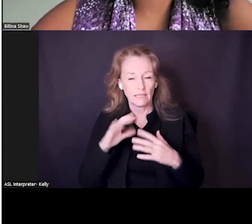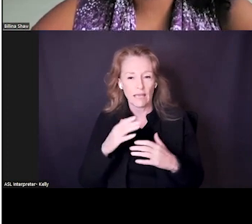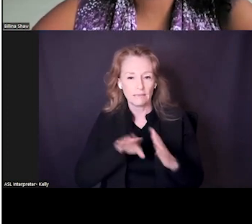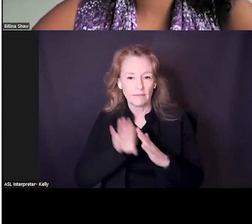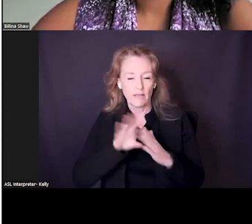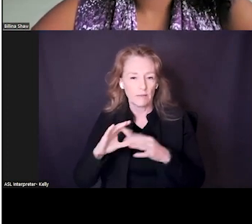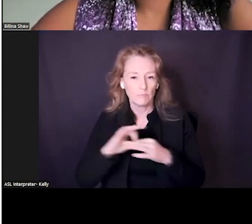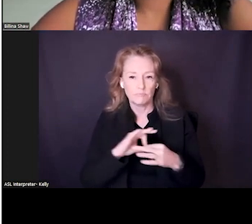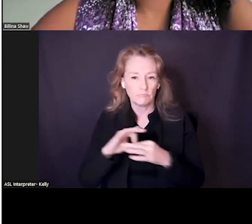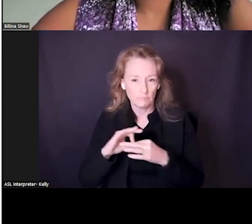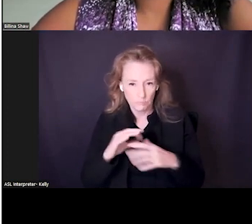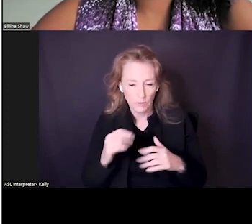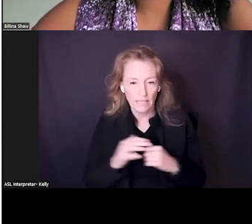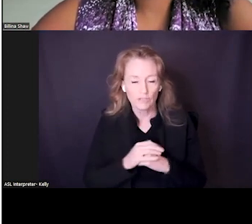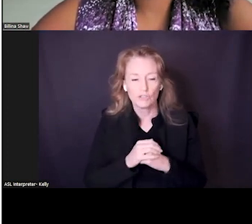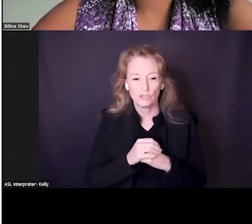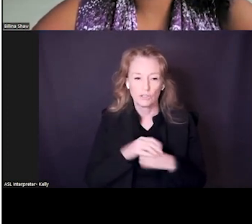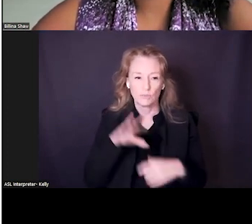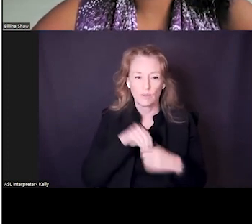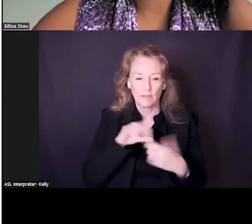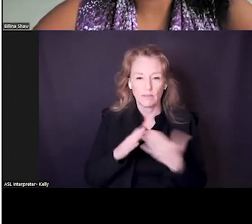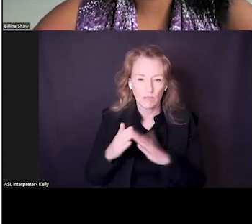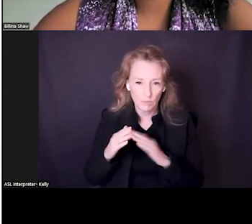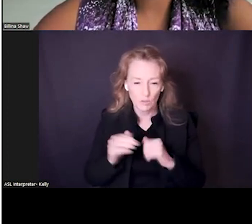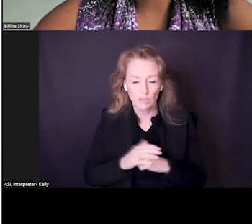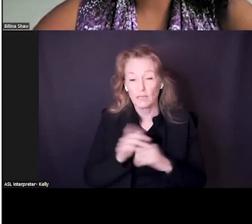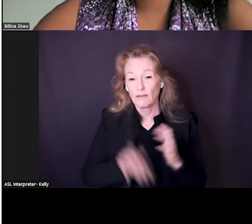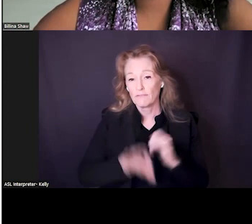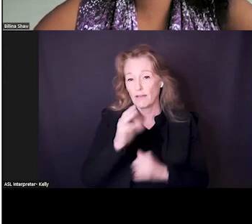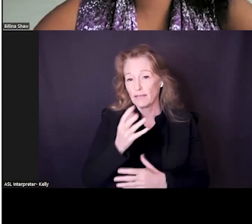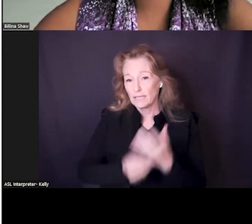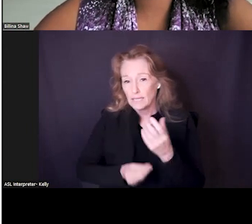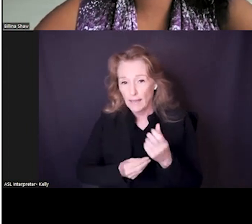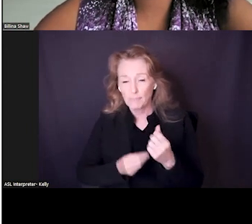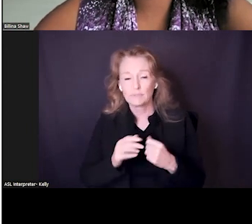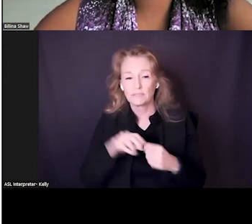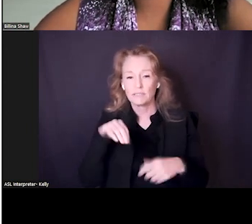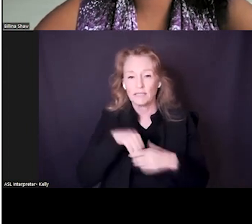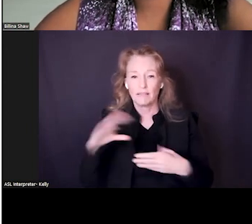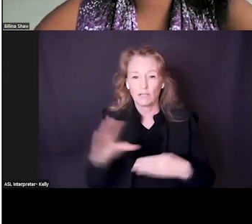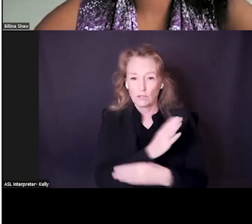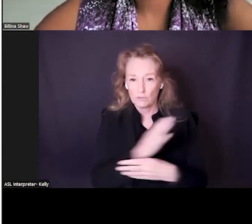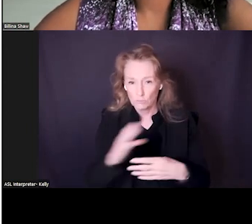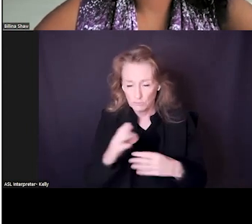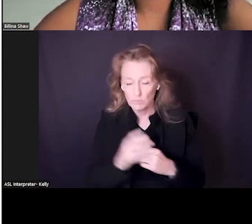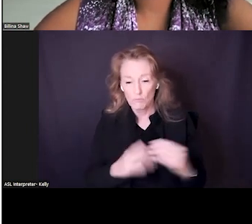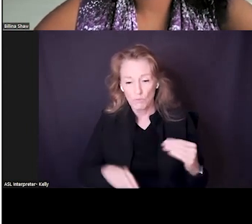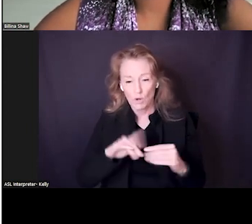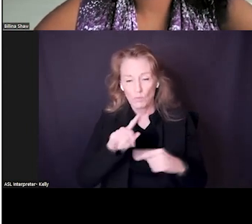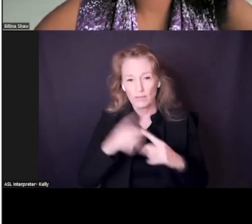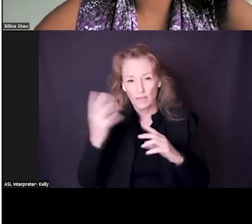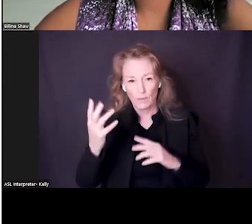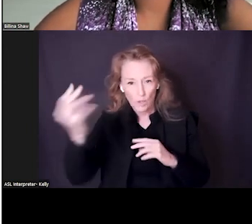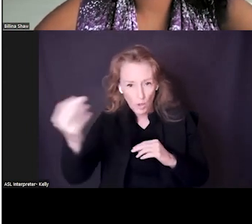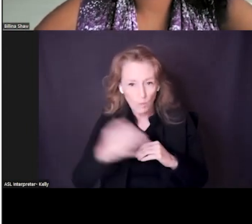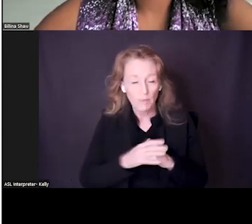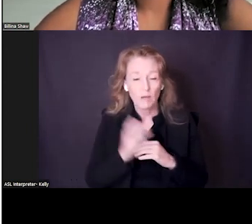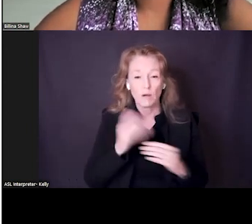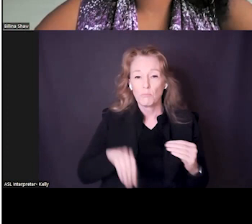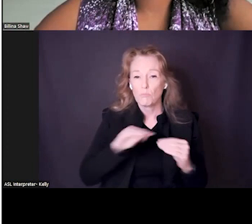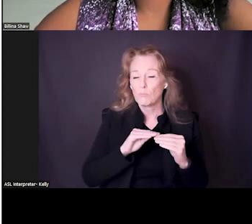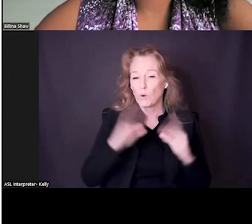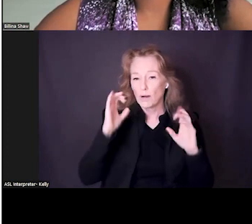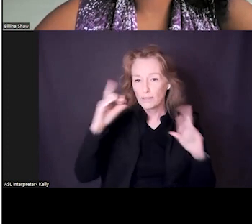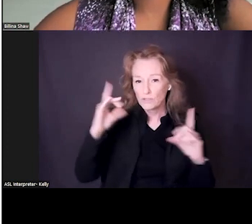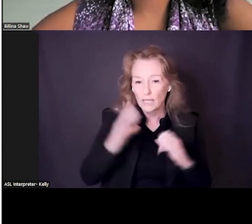GAPS IN THE CONTINUUM AND FURTHERING EDUCATION AND LOOKING AT